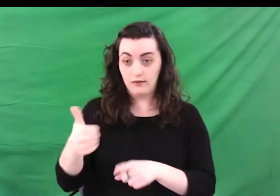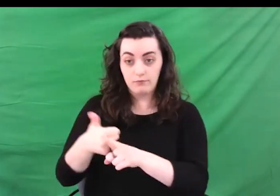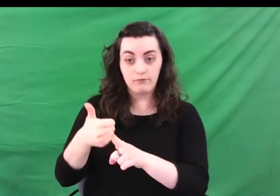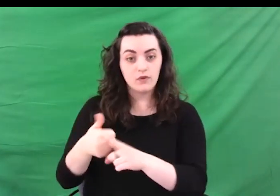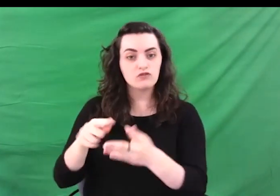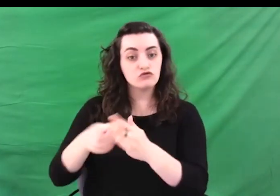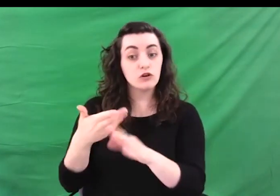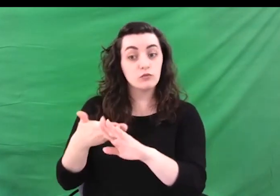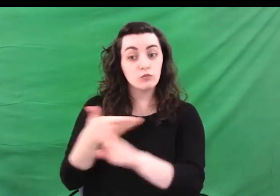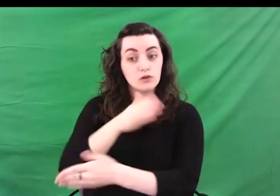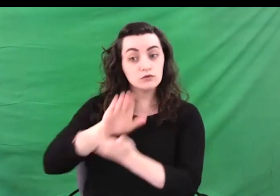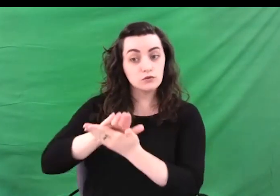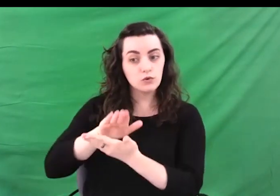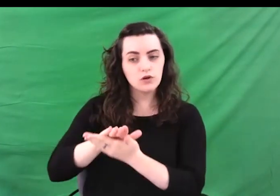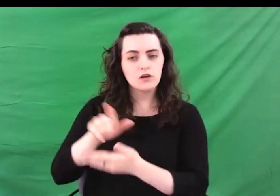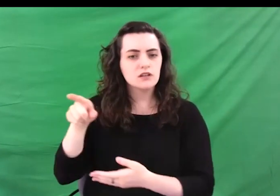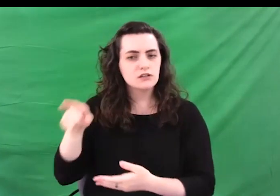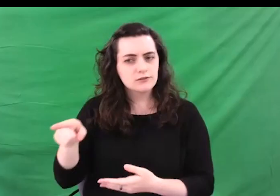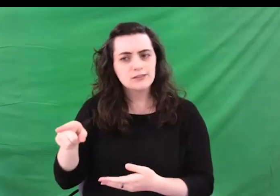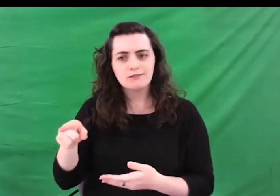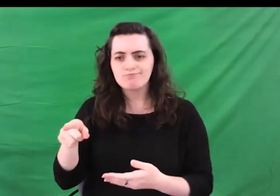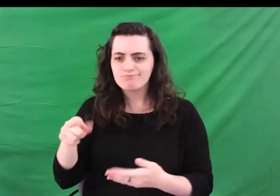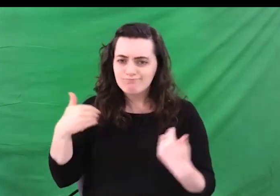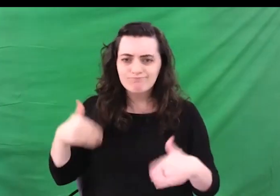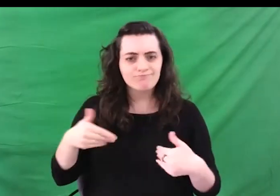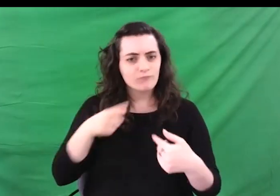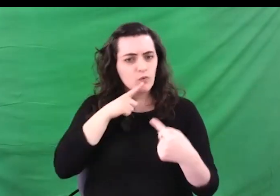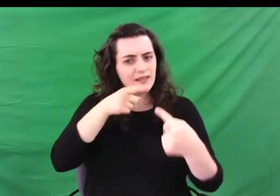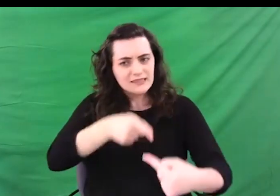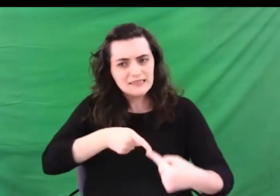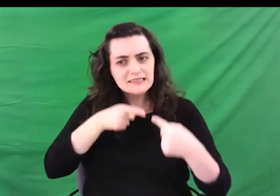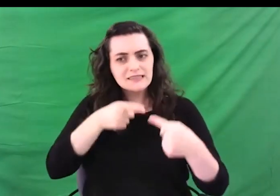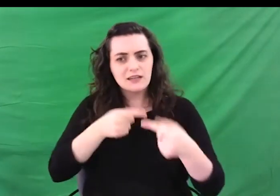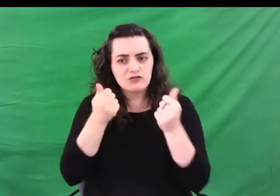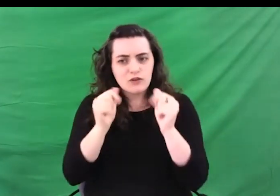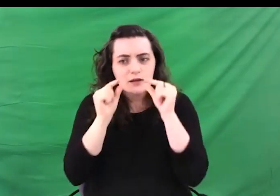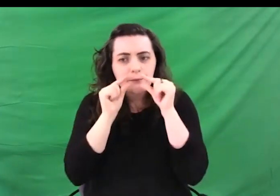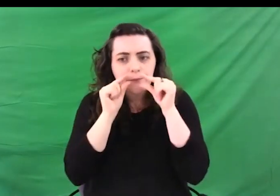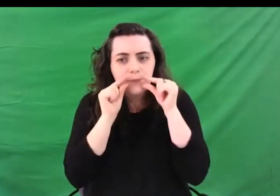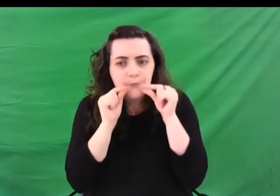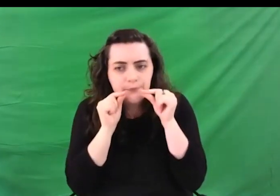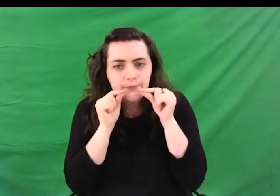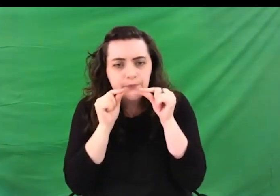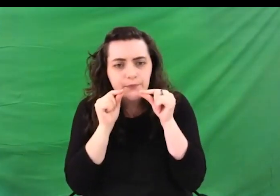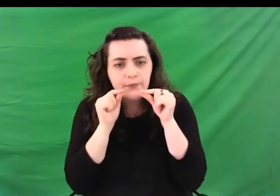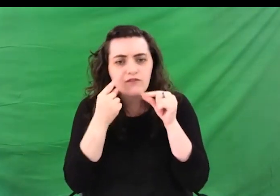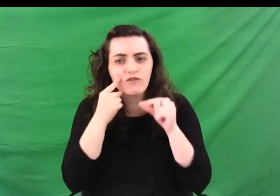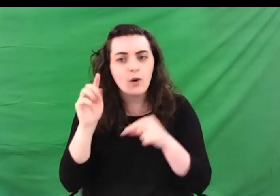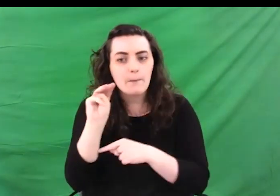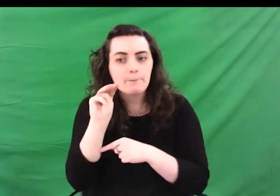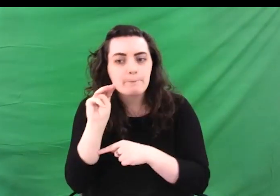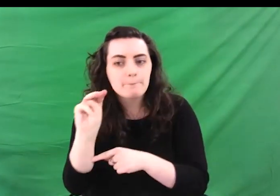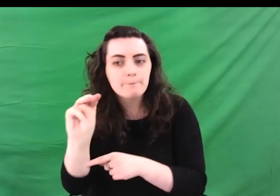she was having a difficult time getting her lips closed when she said the "mm" sounds